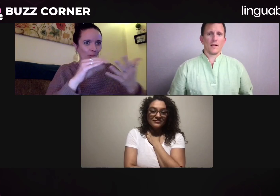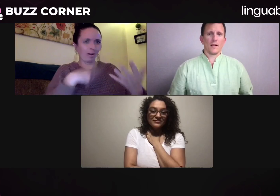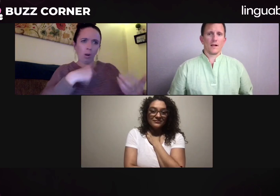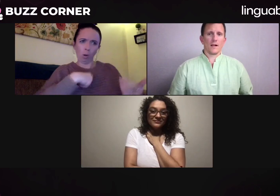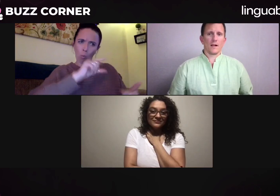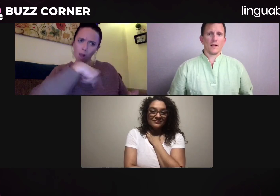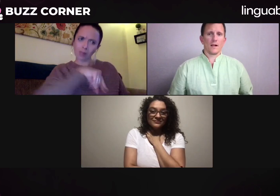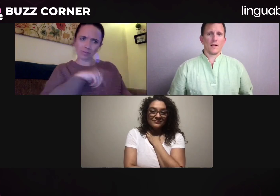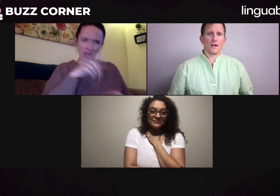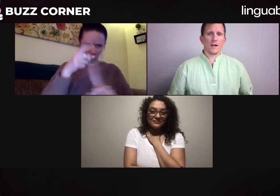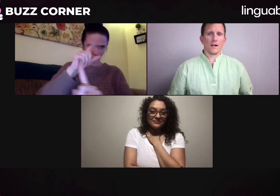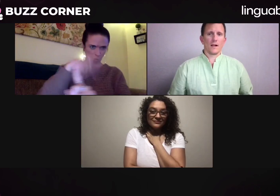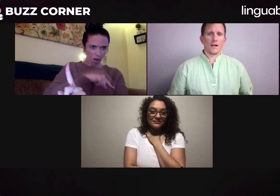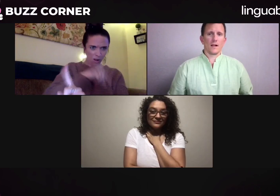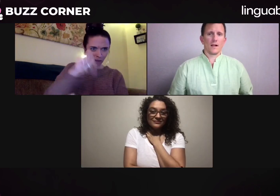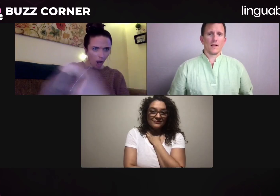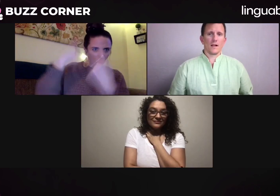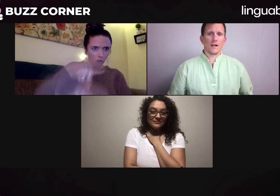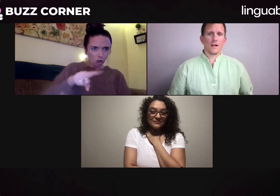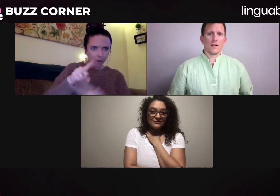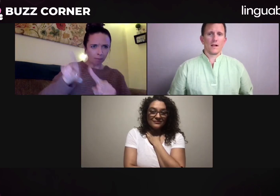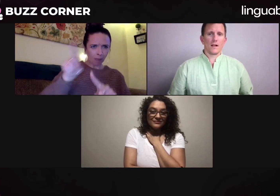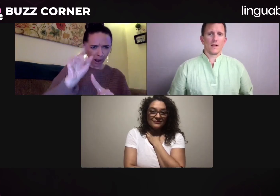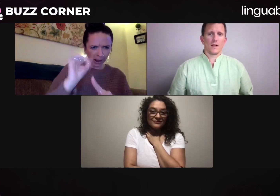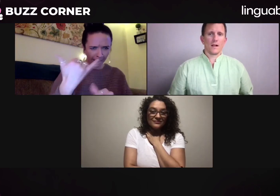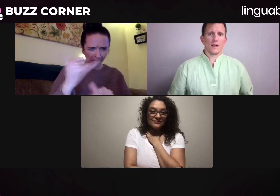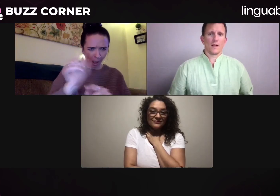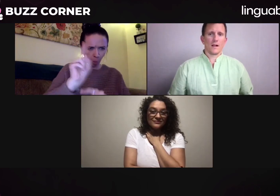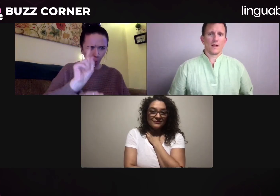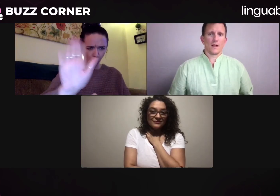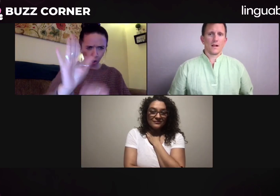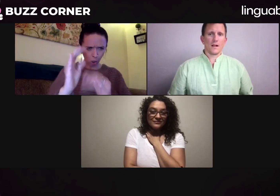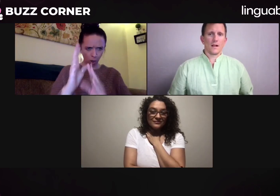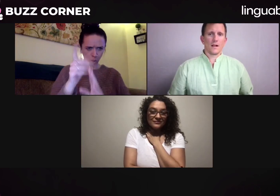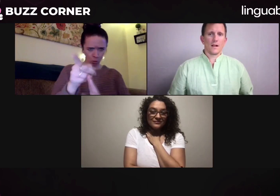And so now when we're talking about qualified and showing the qualifications,